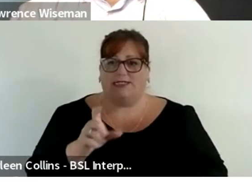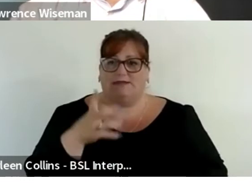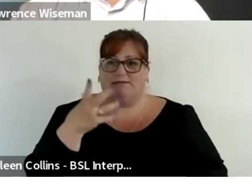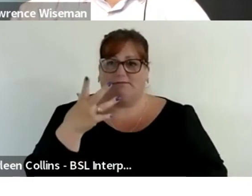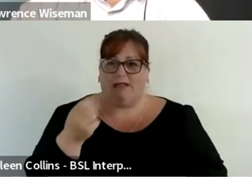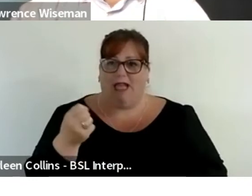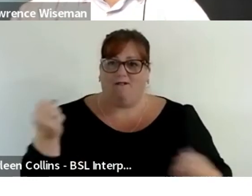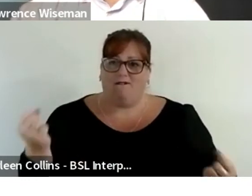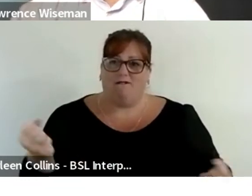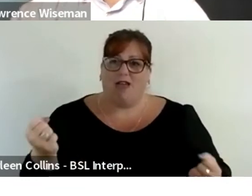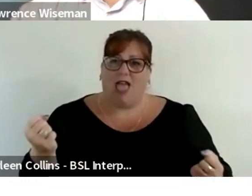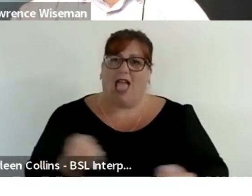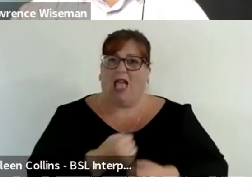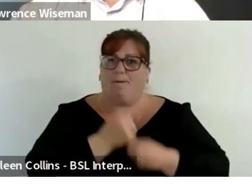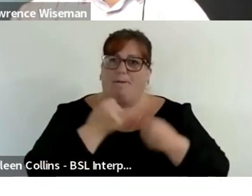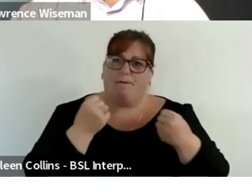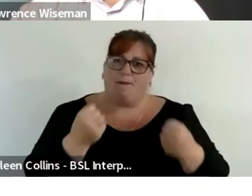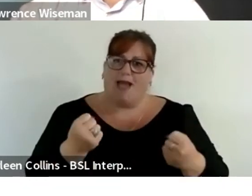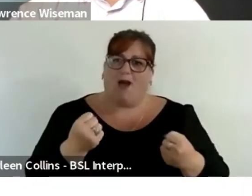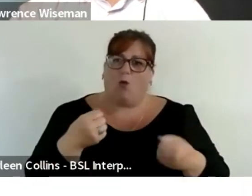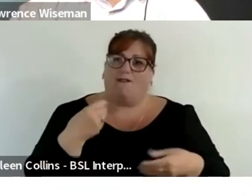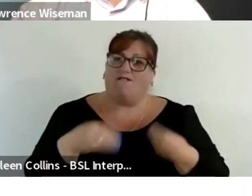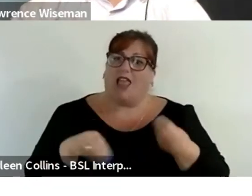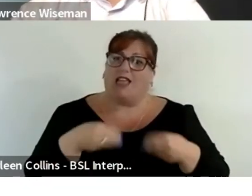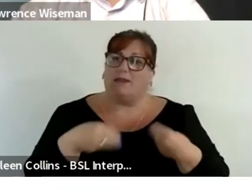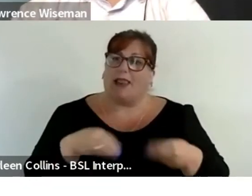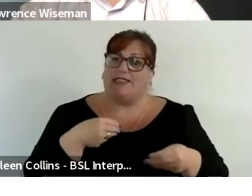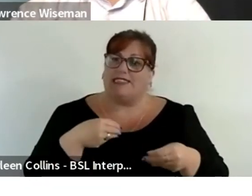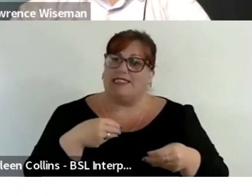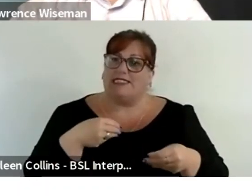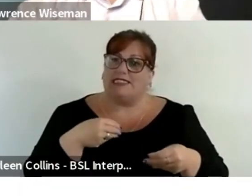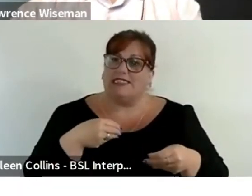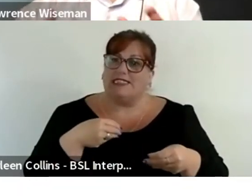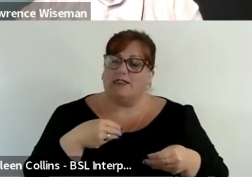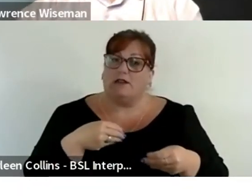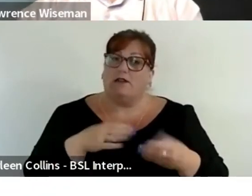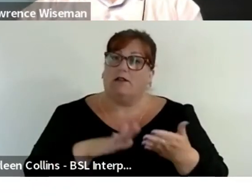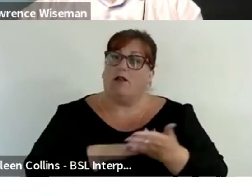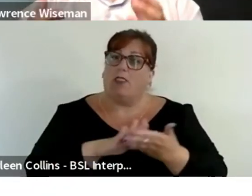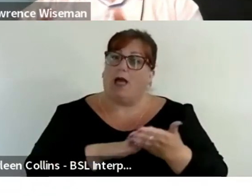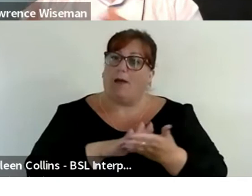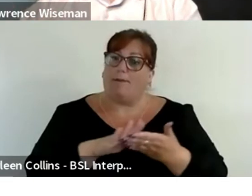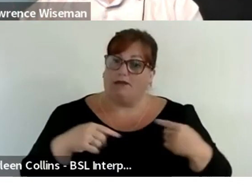I'm able to manage my time and my day so that, although it impacts the way I